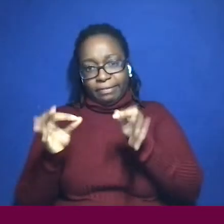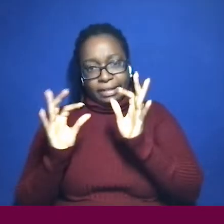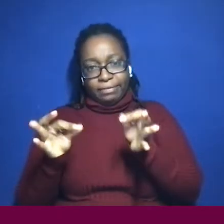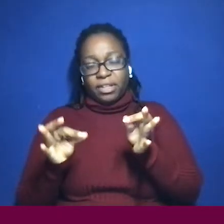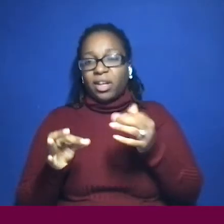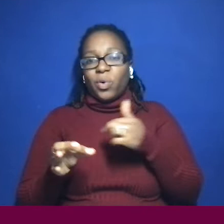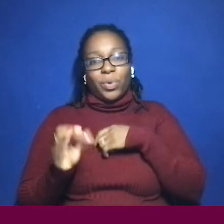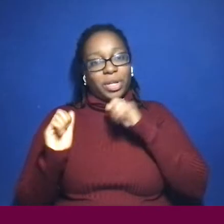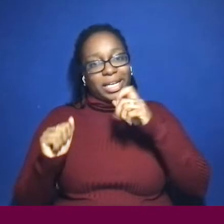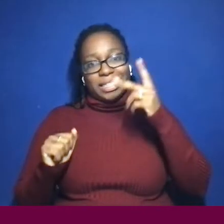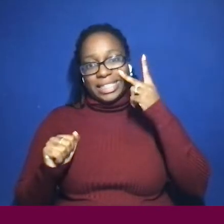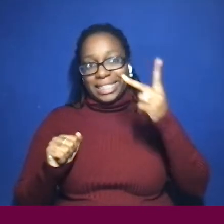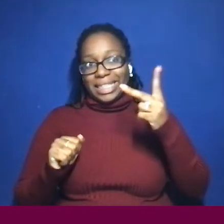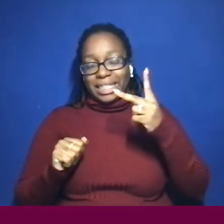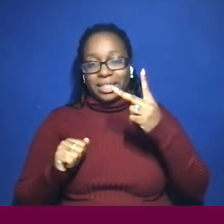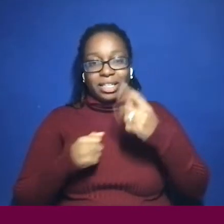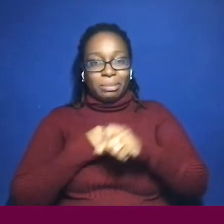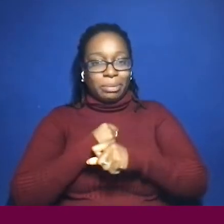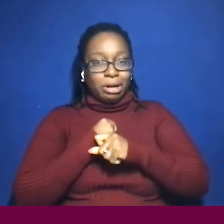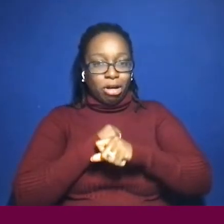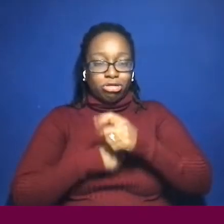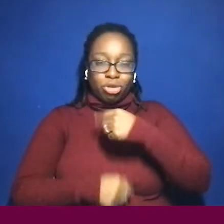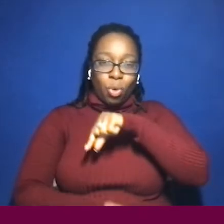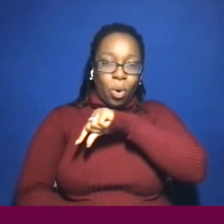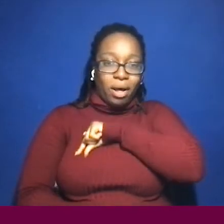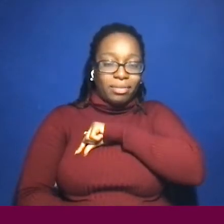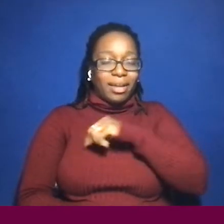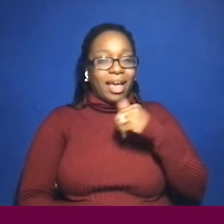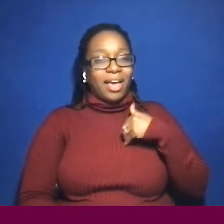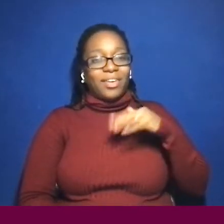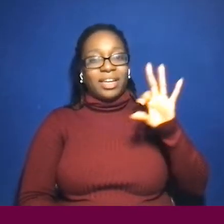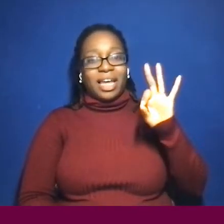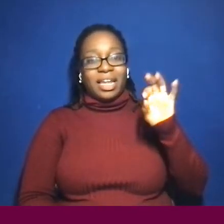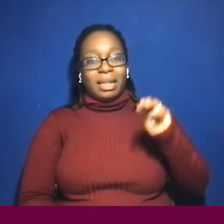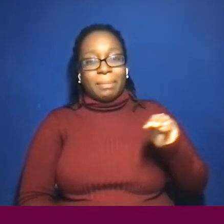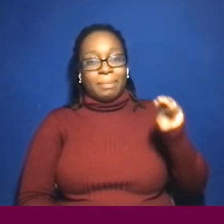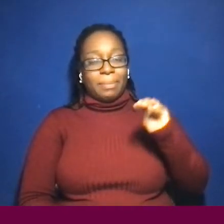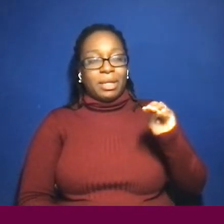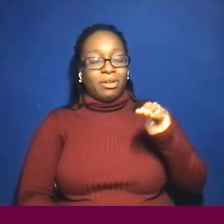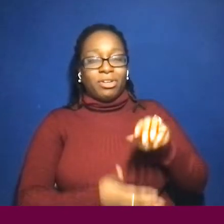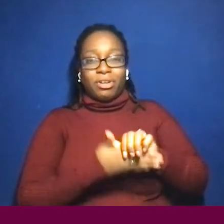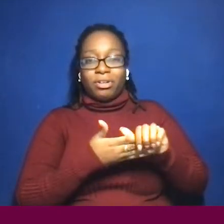of the production. I mean, there was a nine million liter water tank that was built to